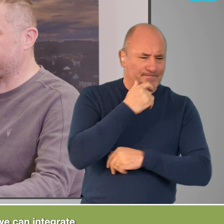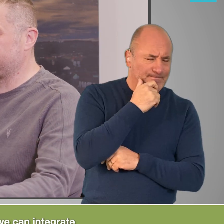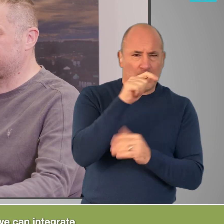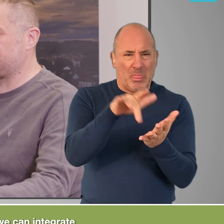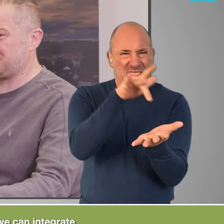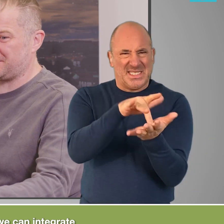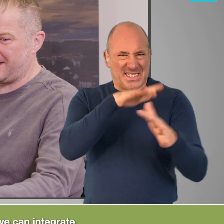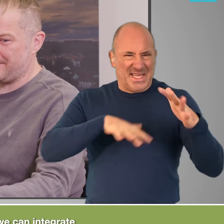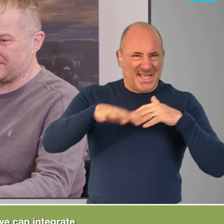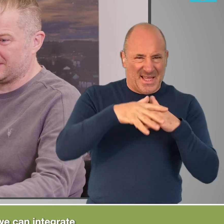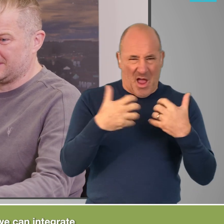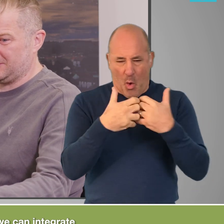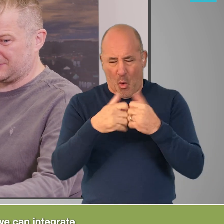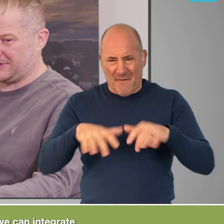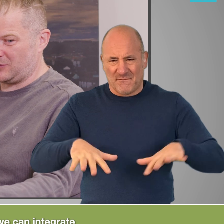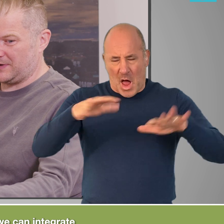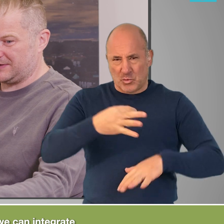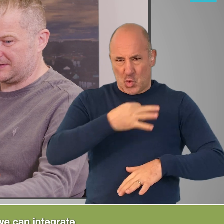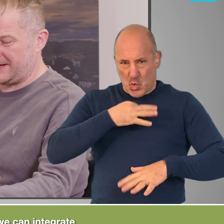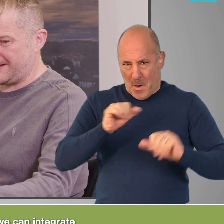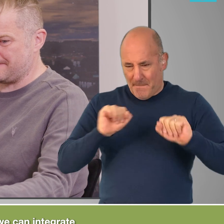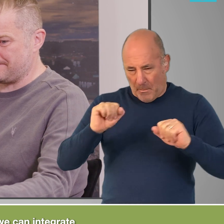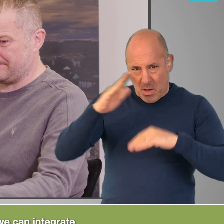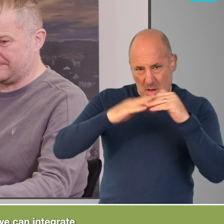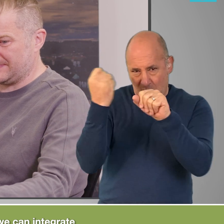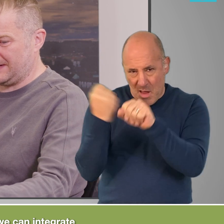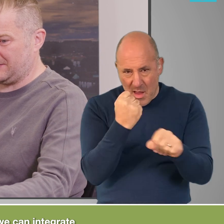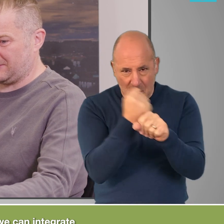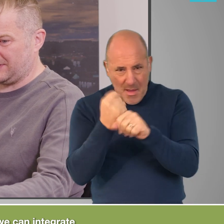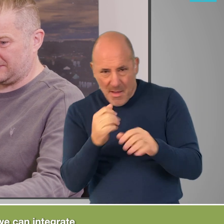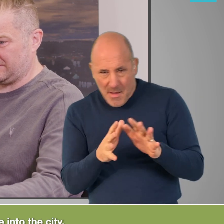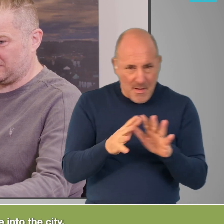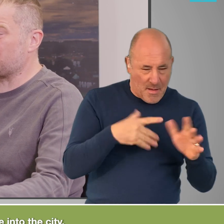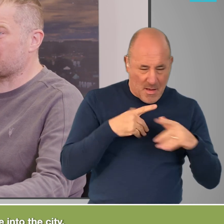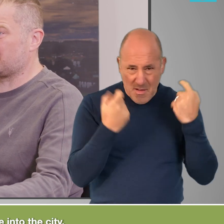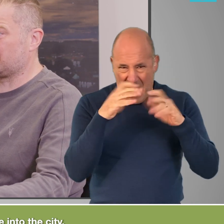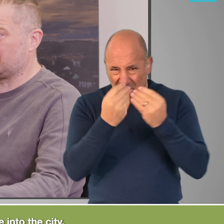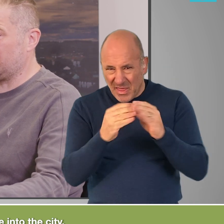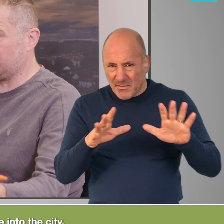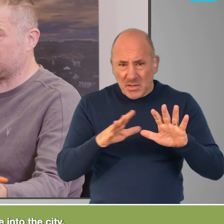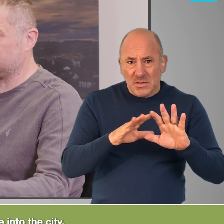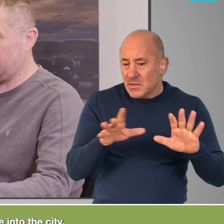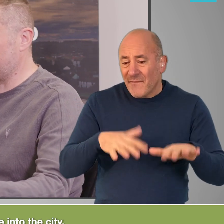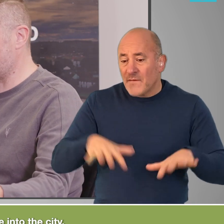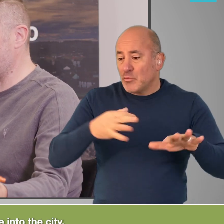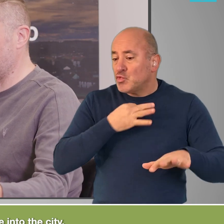which is looking at how we can integrate flood risk infrastructure into the city,